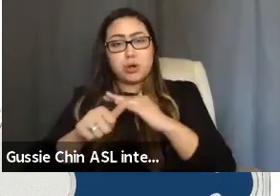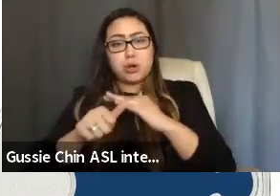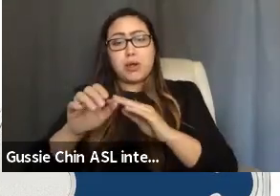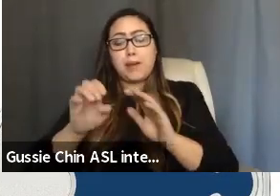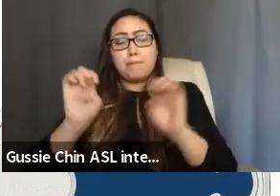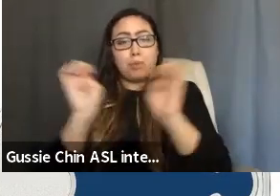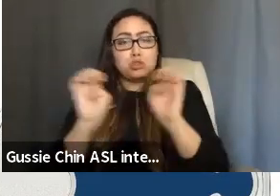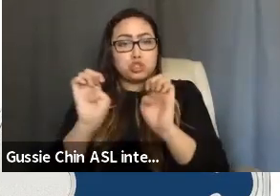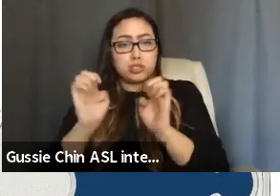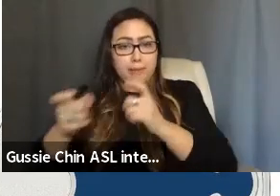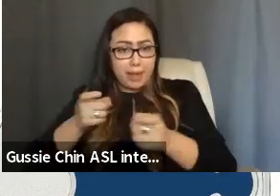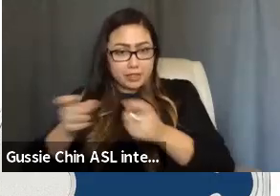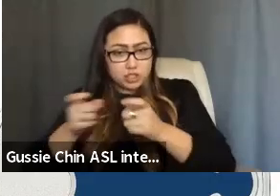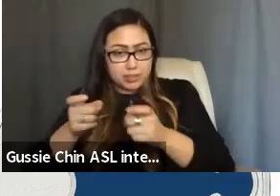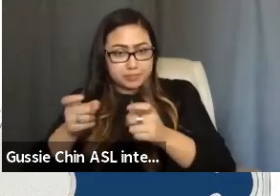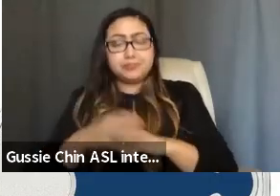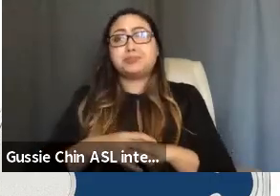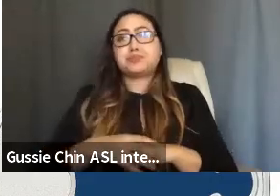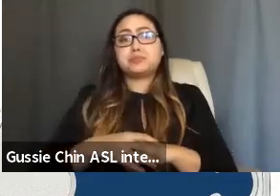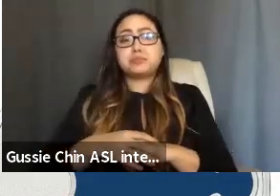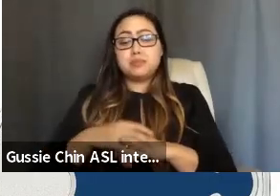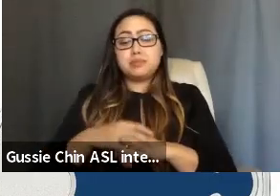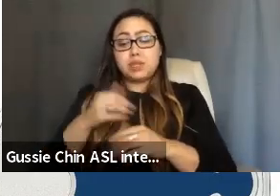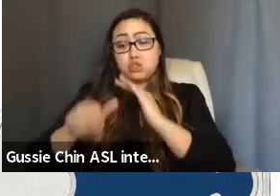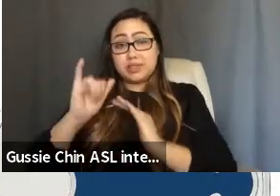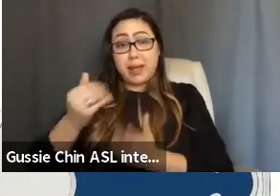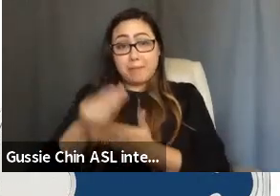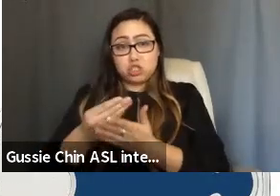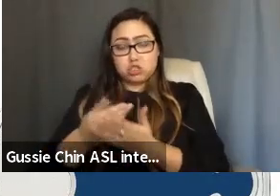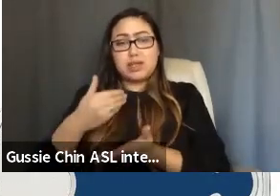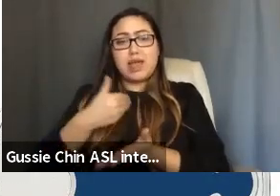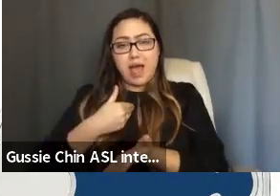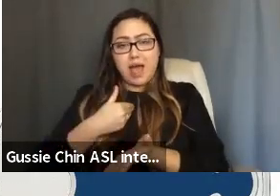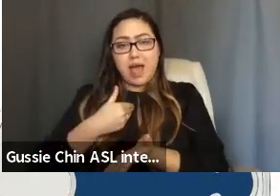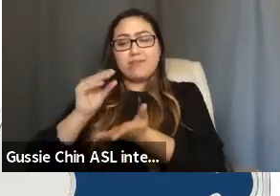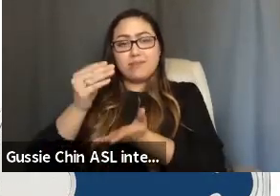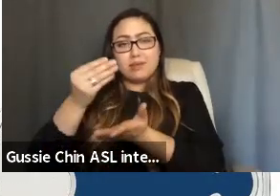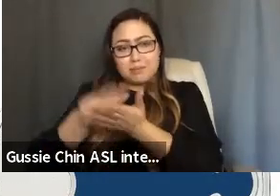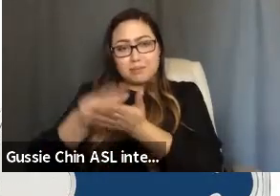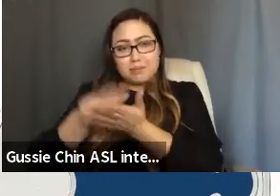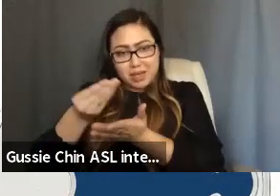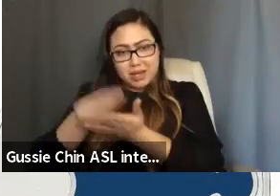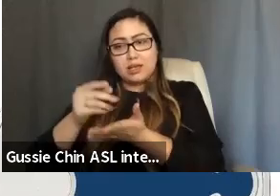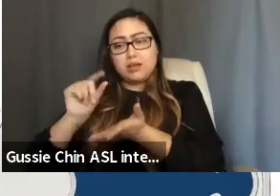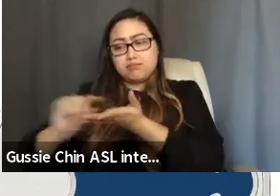and under the emergency management budget there's an allocation of $500,000 into this